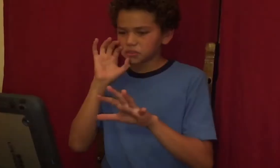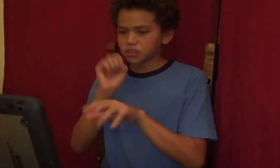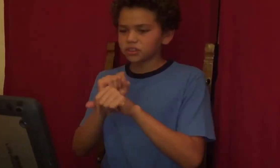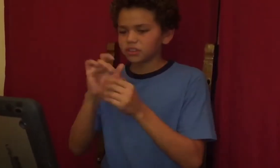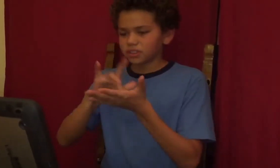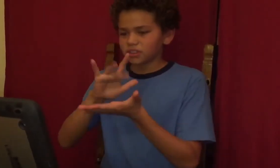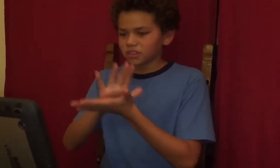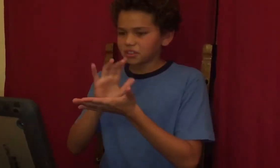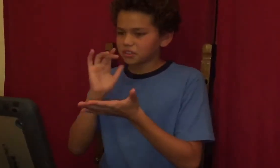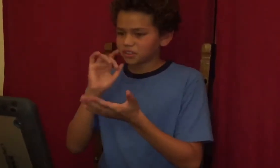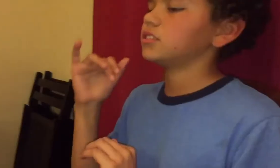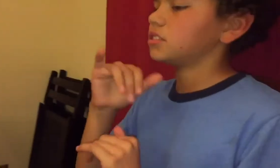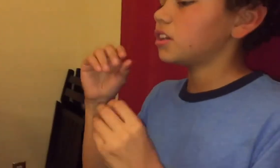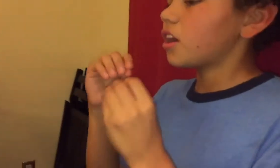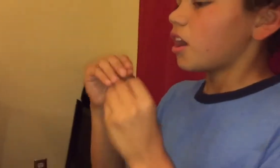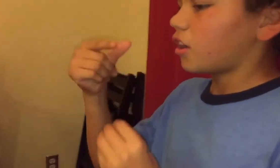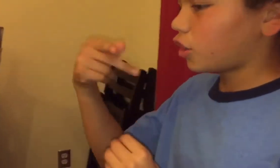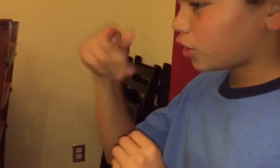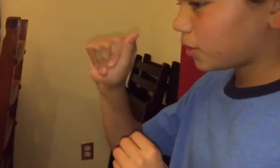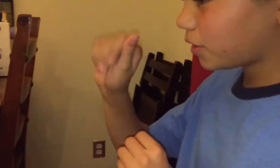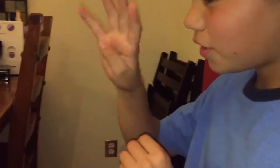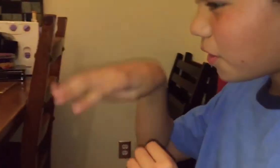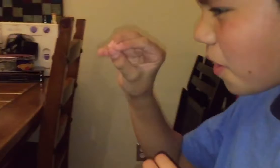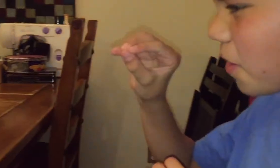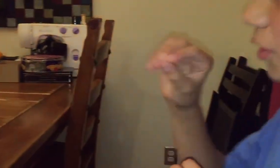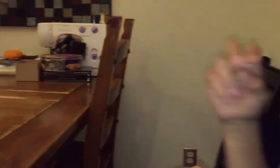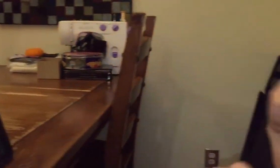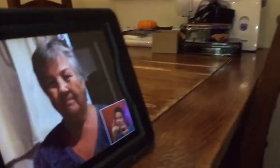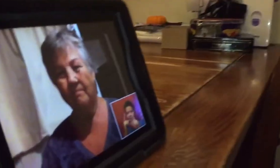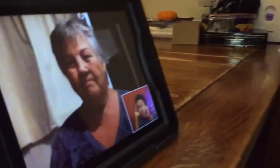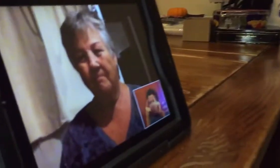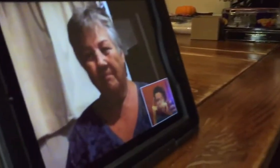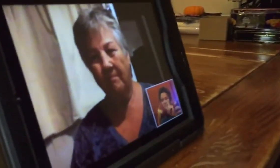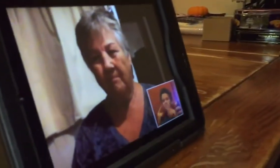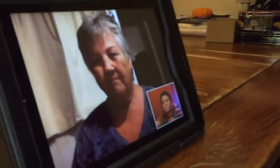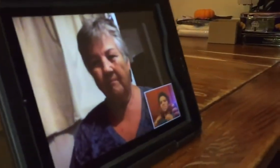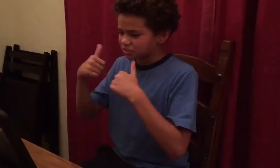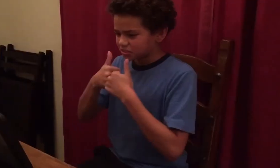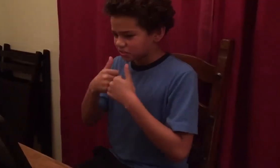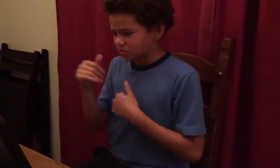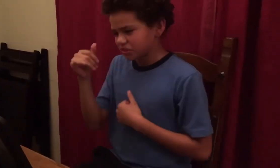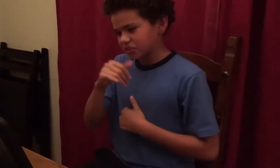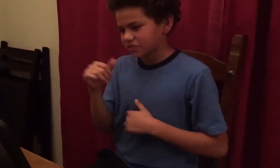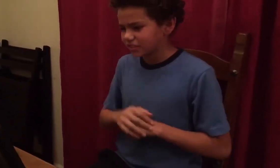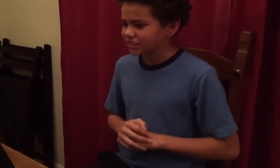I finished my homework for middle school. I want a 4.0 GPA. It's pretty challenging!